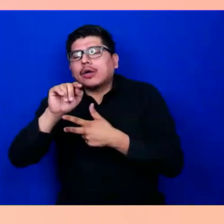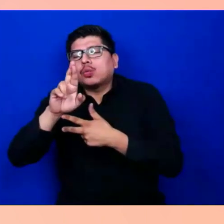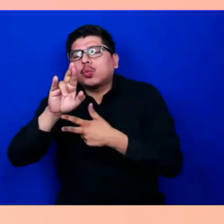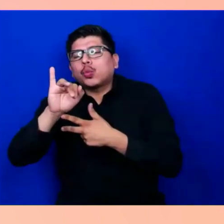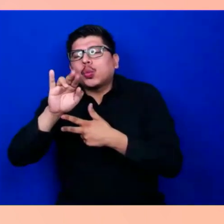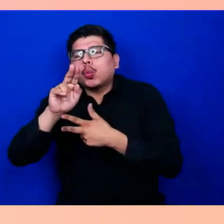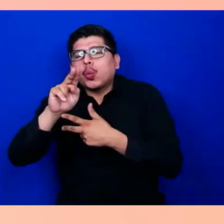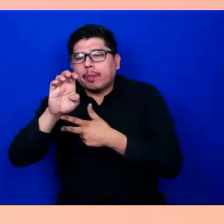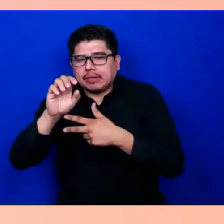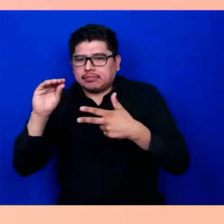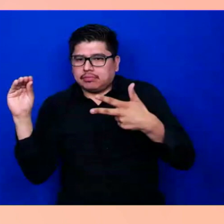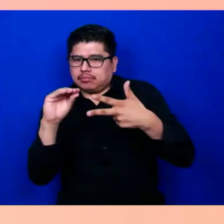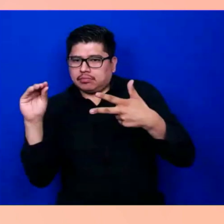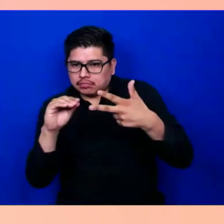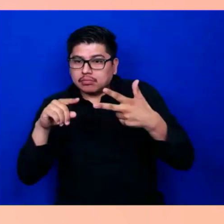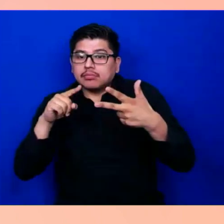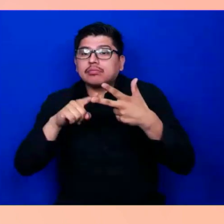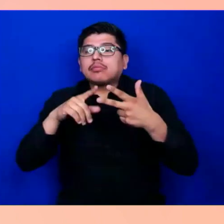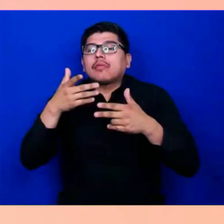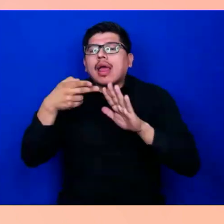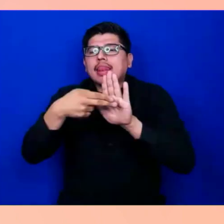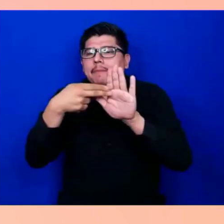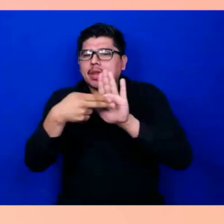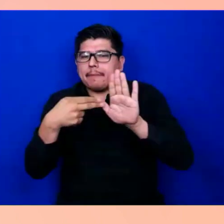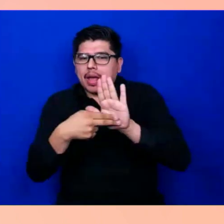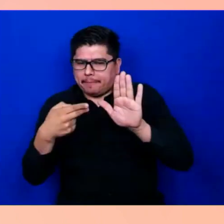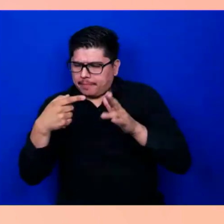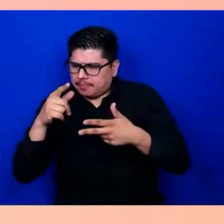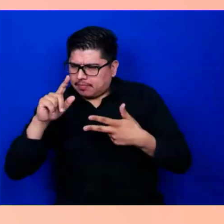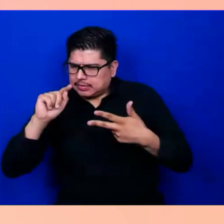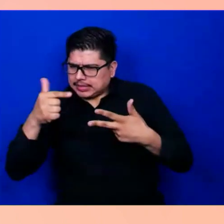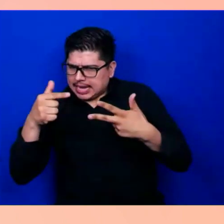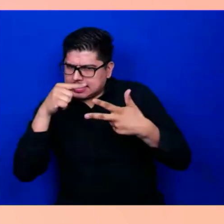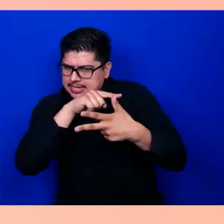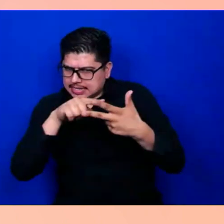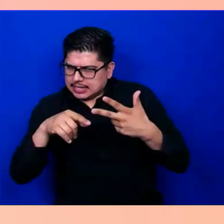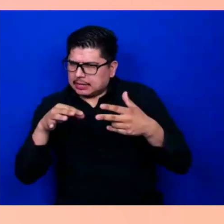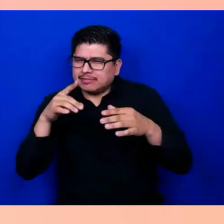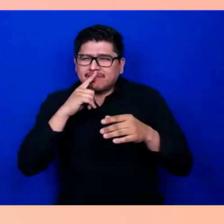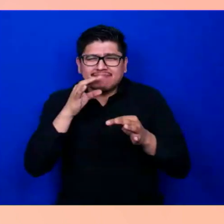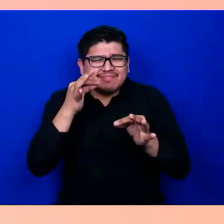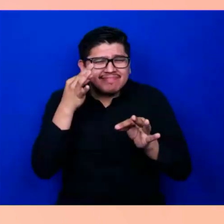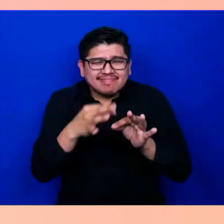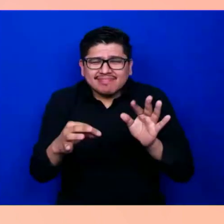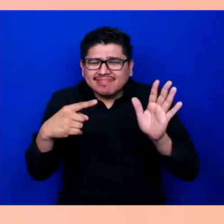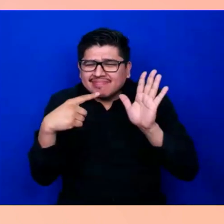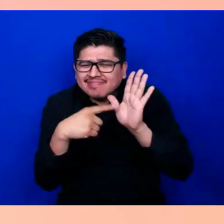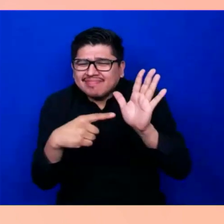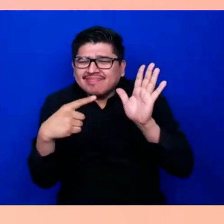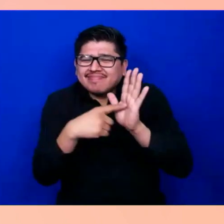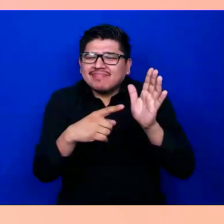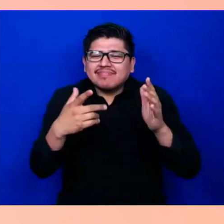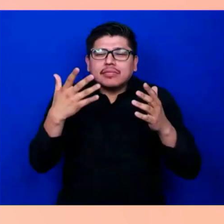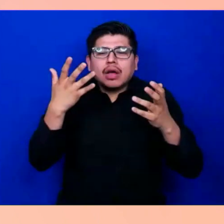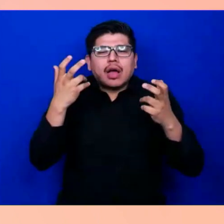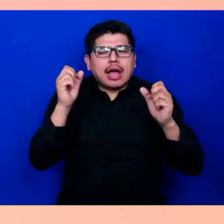These are very simple examples that illustrate the possibilities. And clearly we've got a lot more to